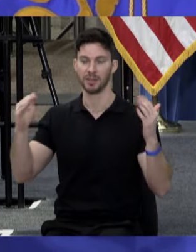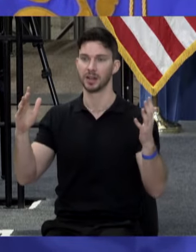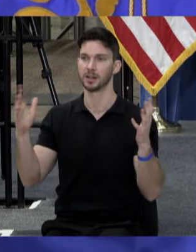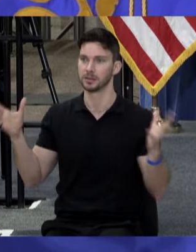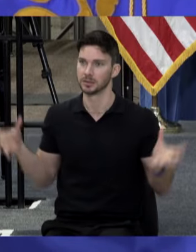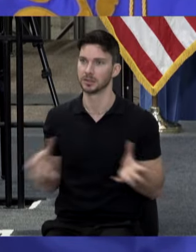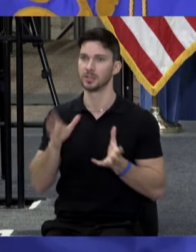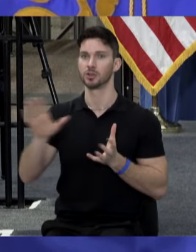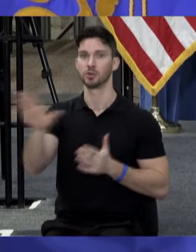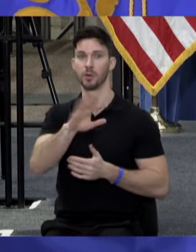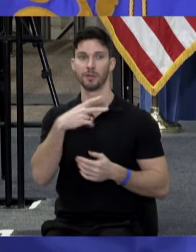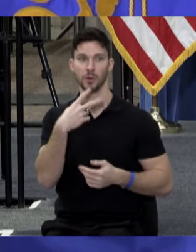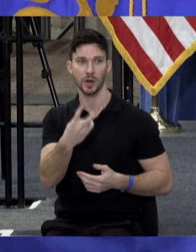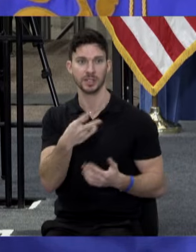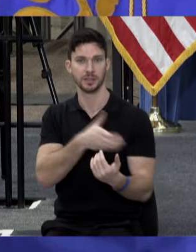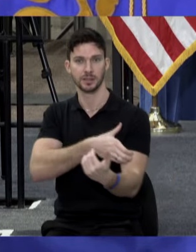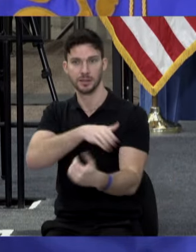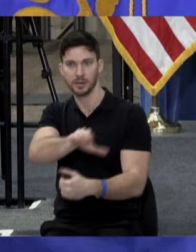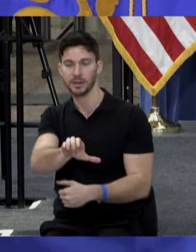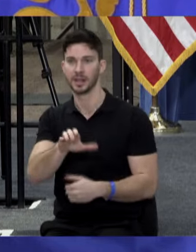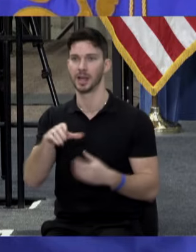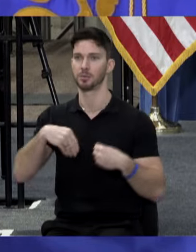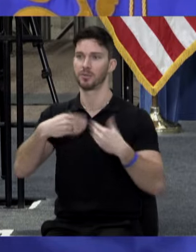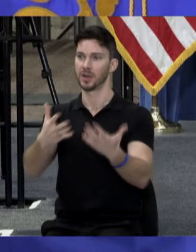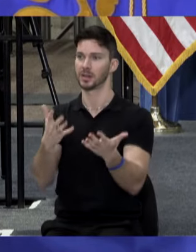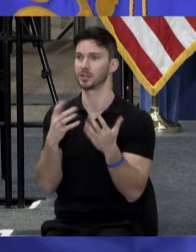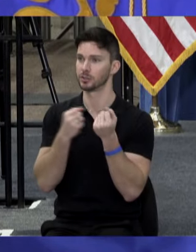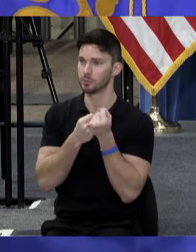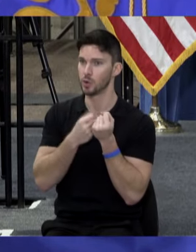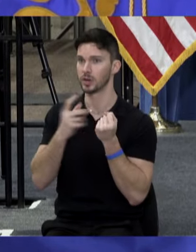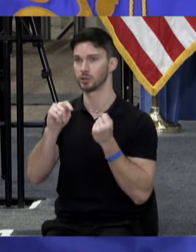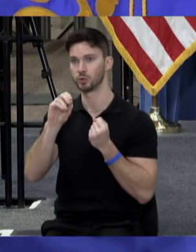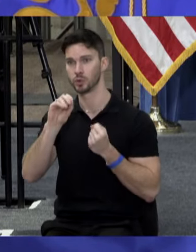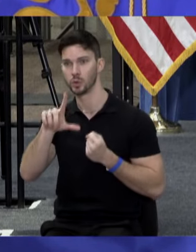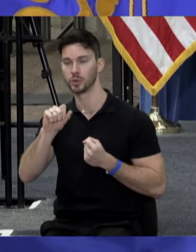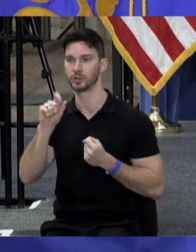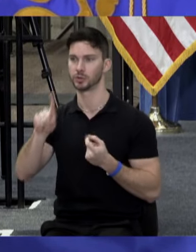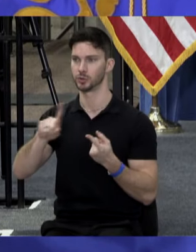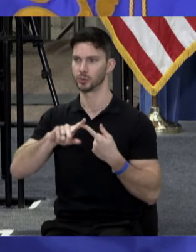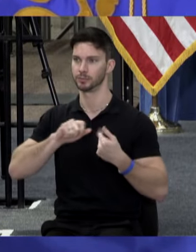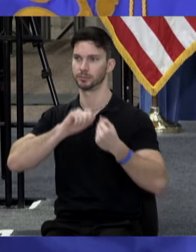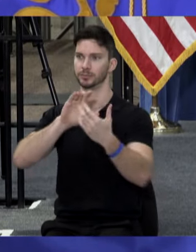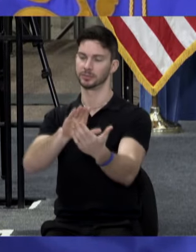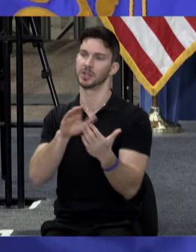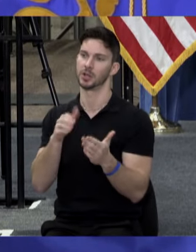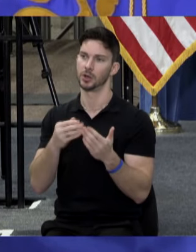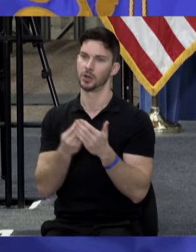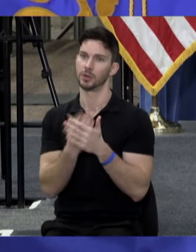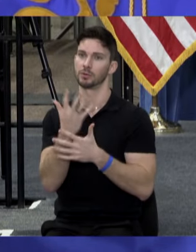that you have the tools and support that you need to meet the growing demand for care.